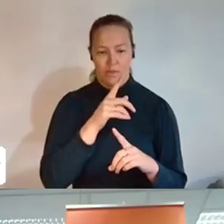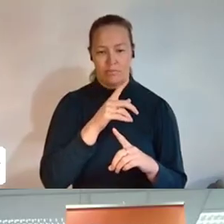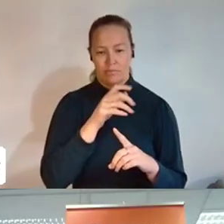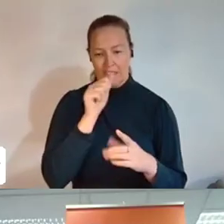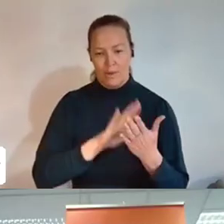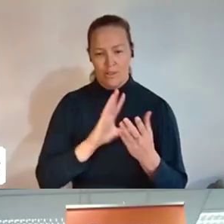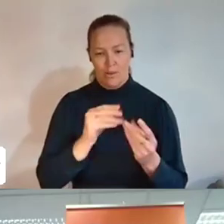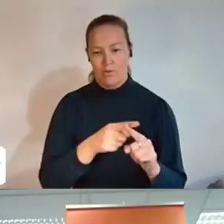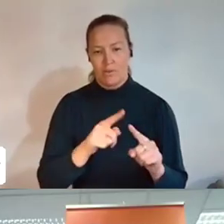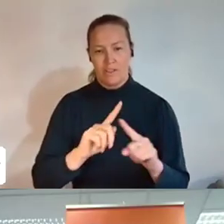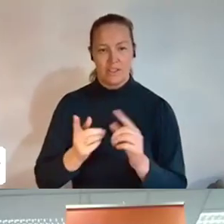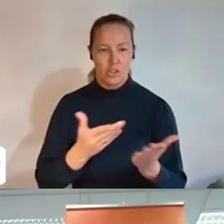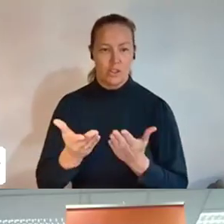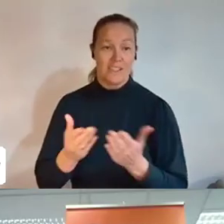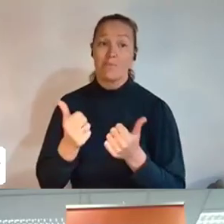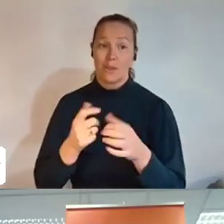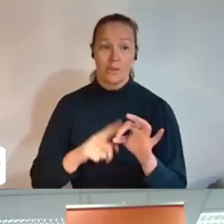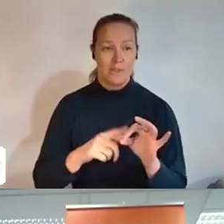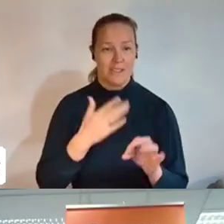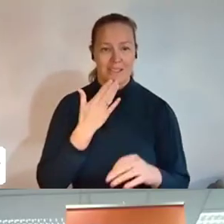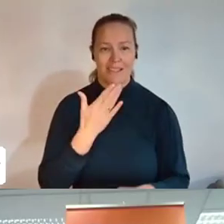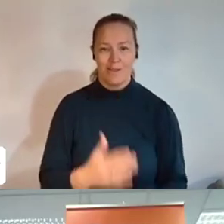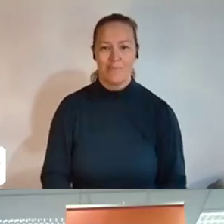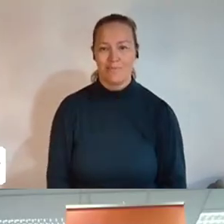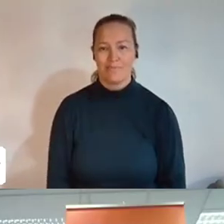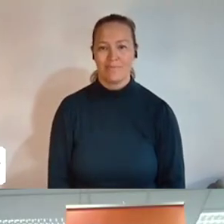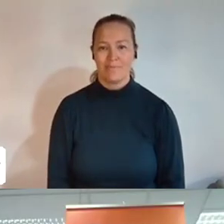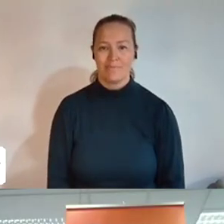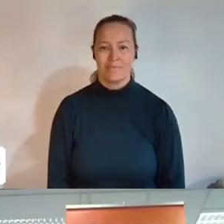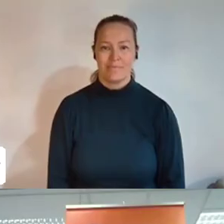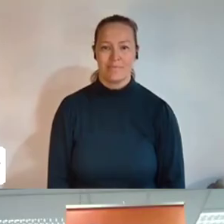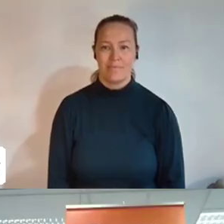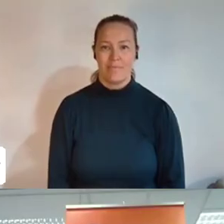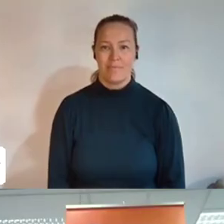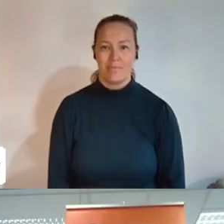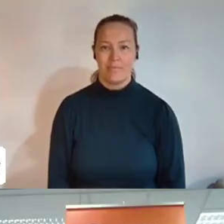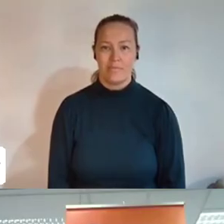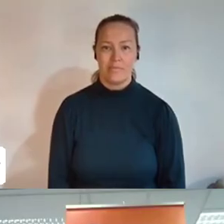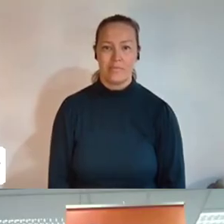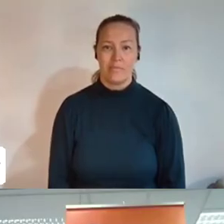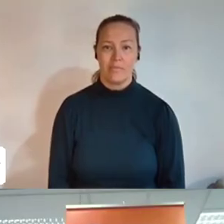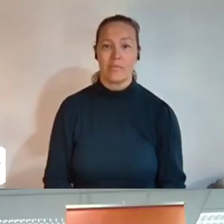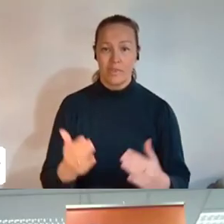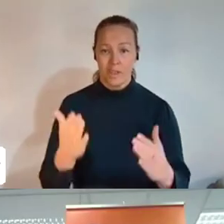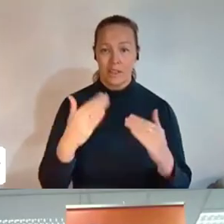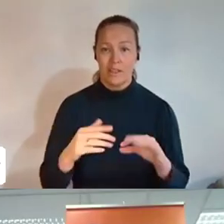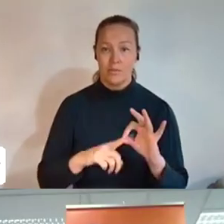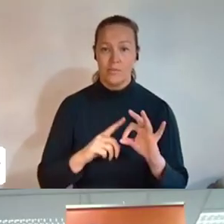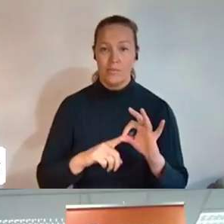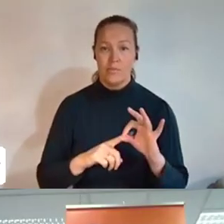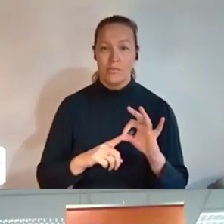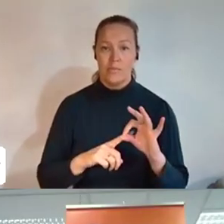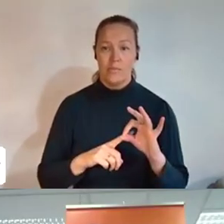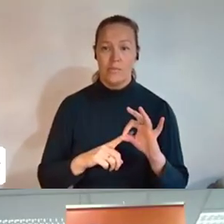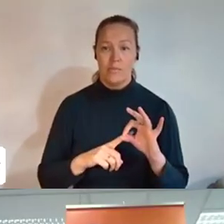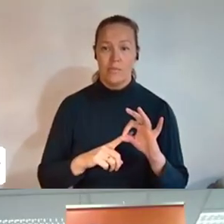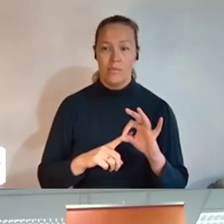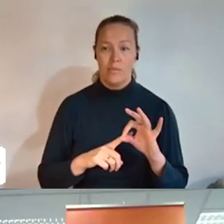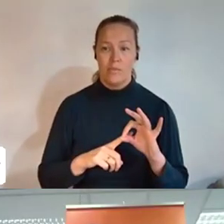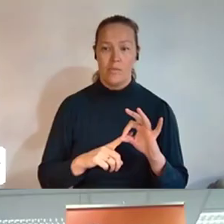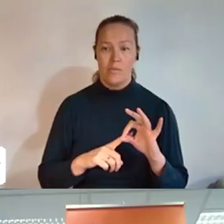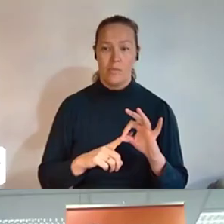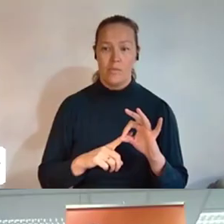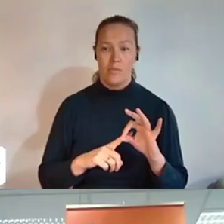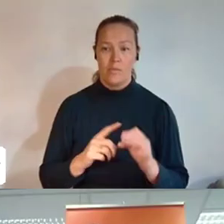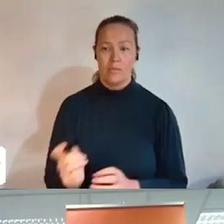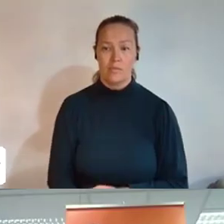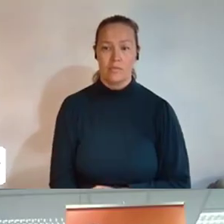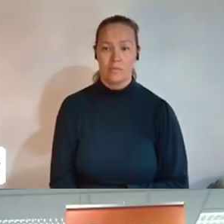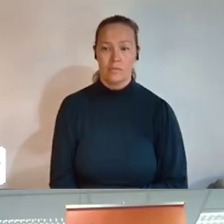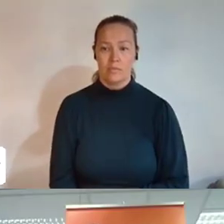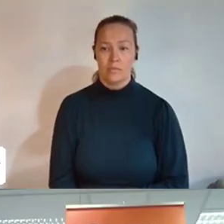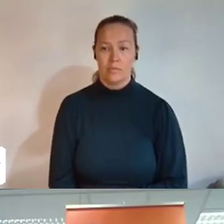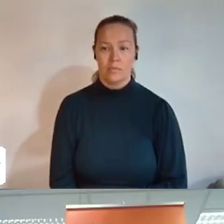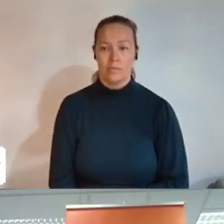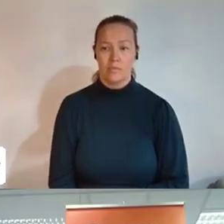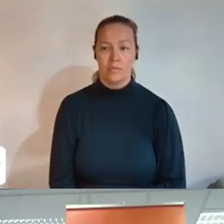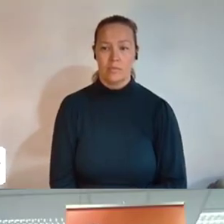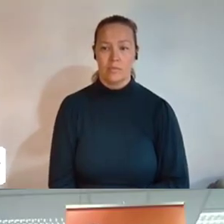it's a great one. Thank you. Another question is around what is it that's been done outside